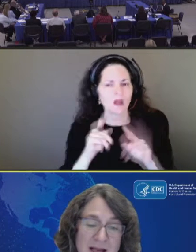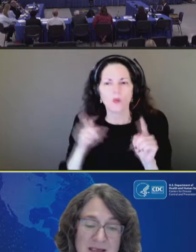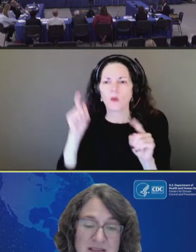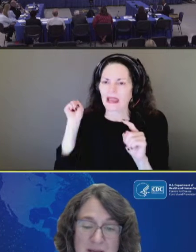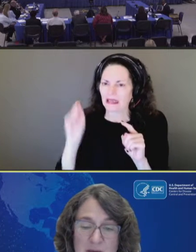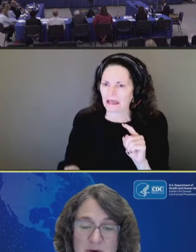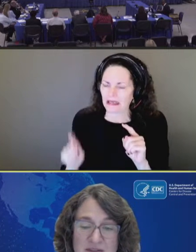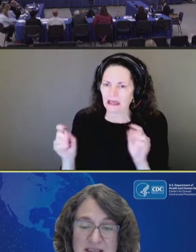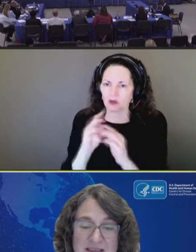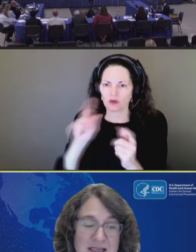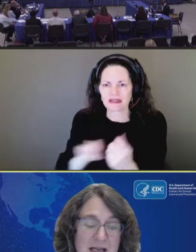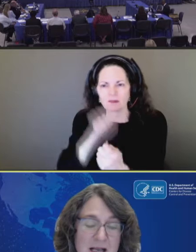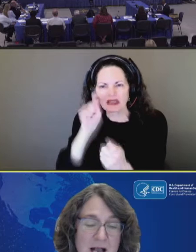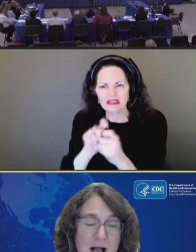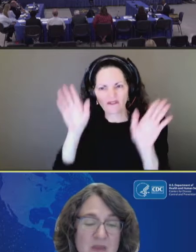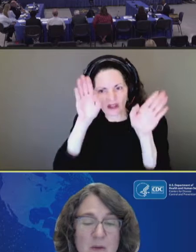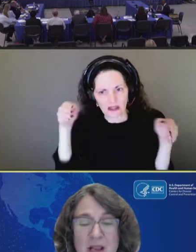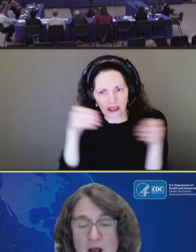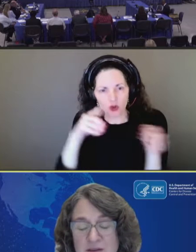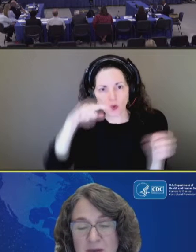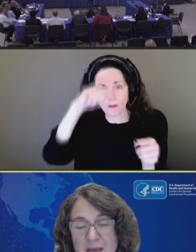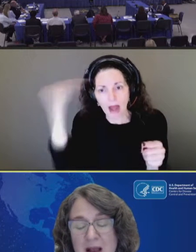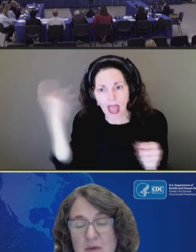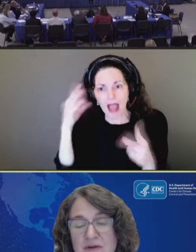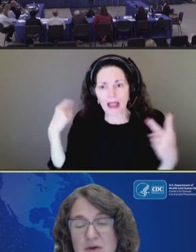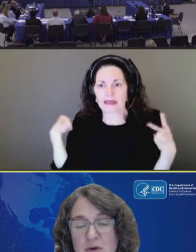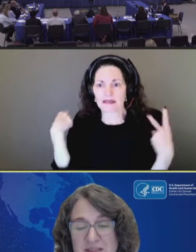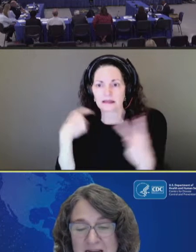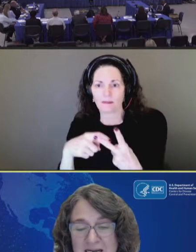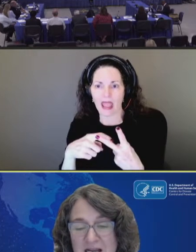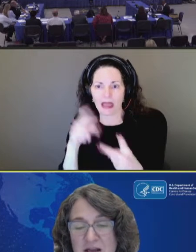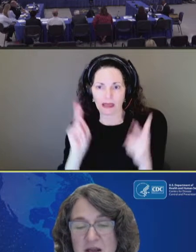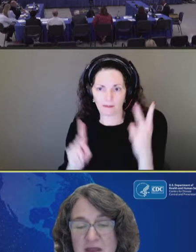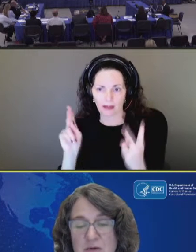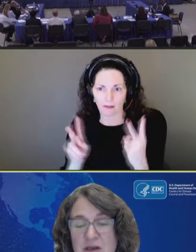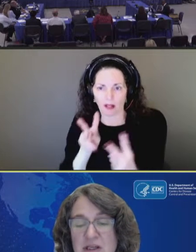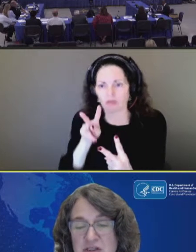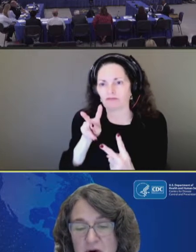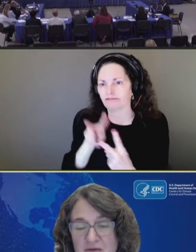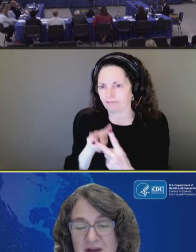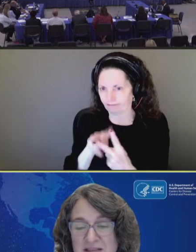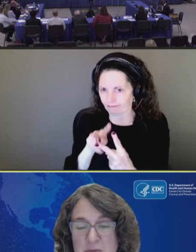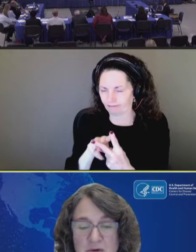Black and Hispanic persons. And we also came out with new data that really showed vaccine